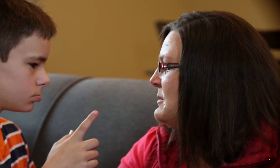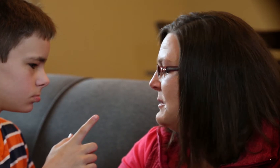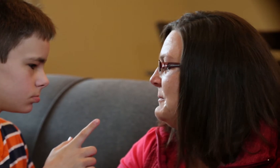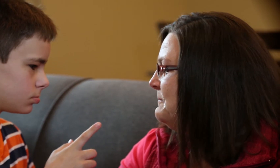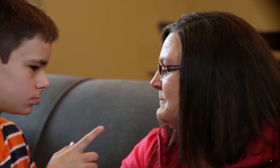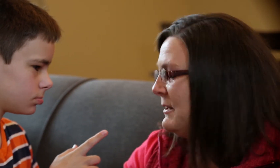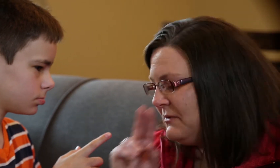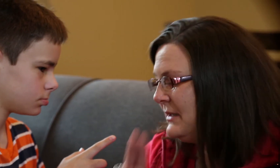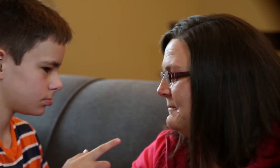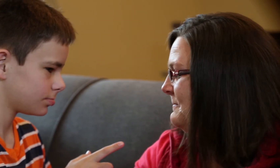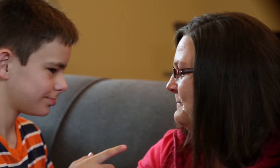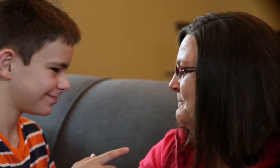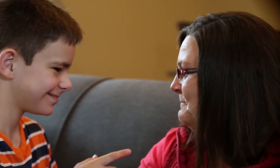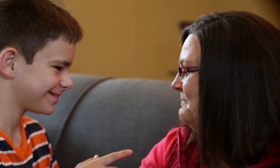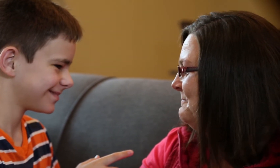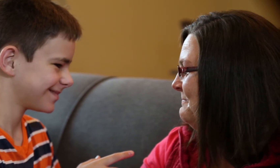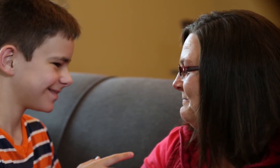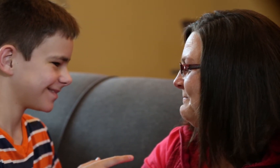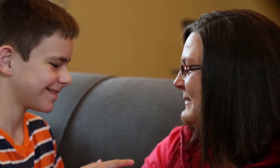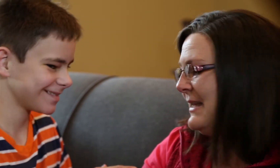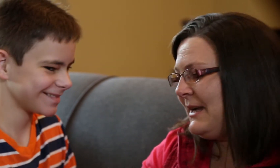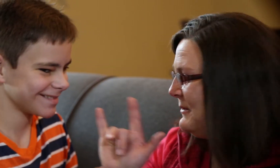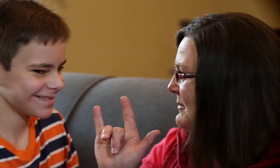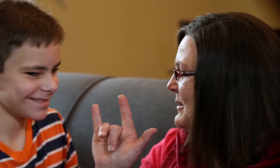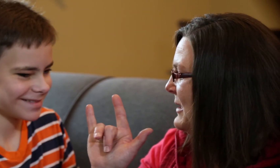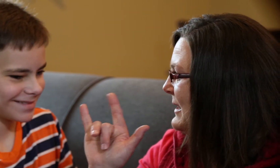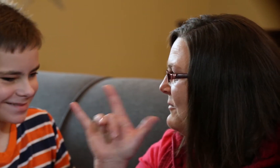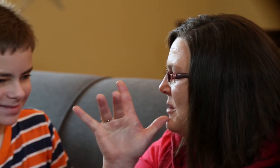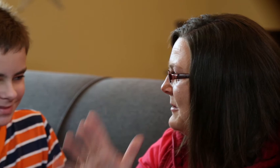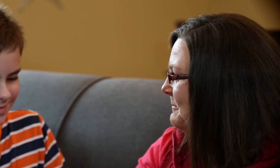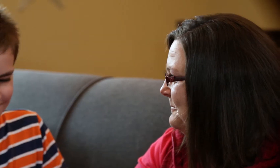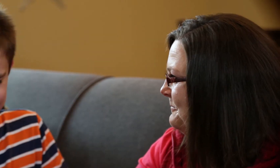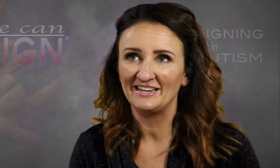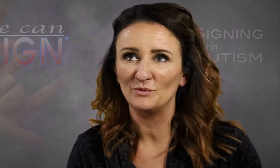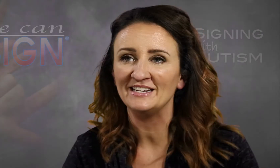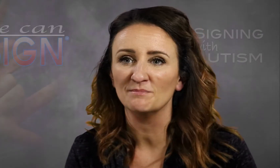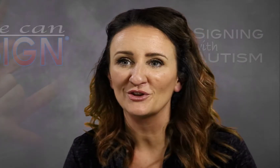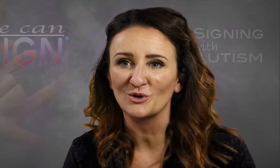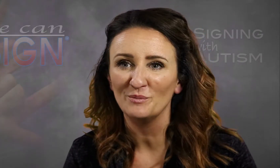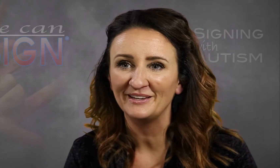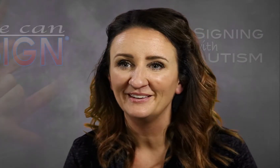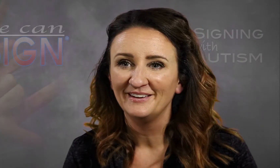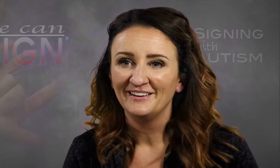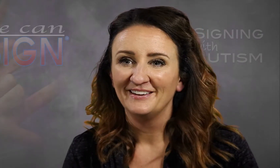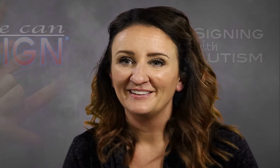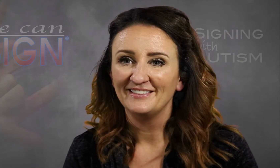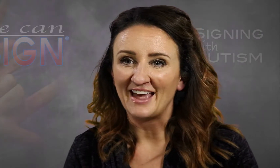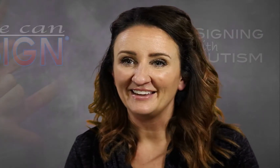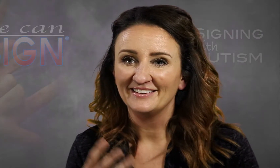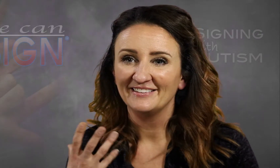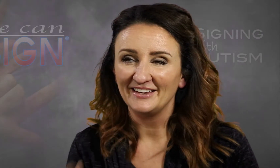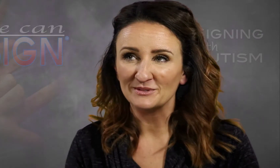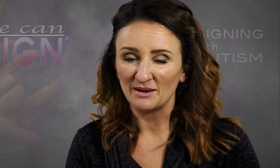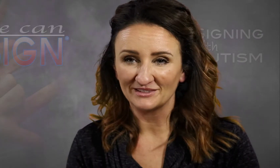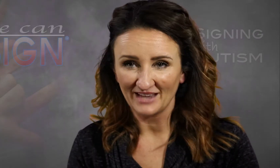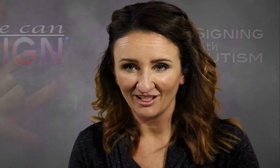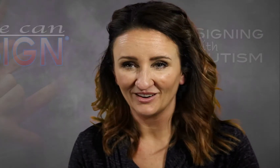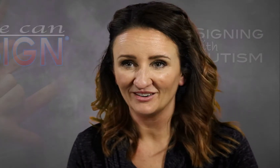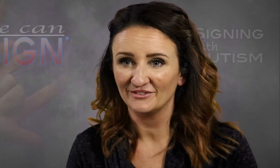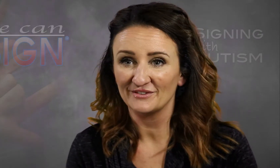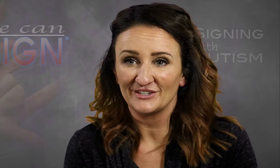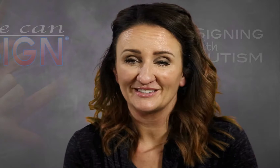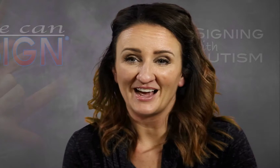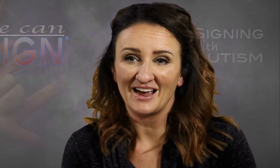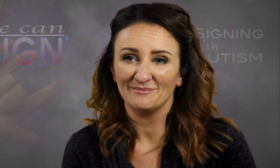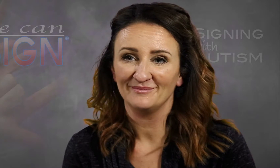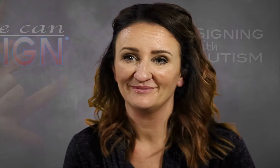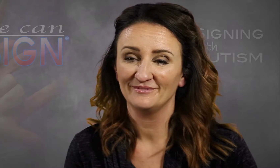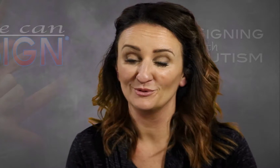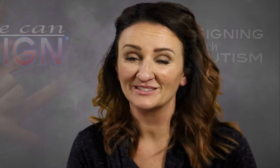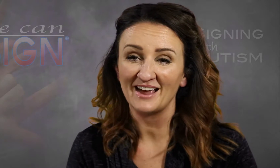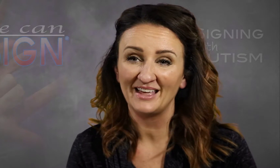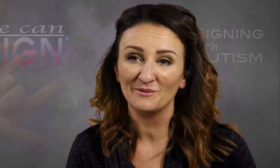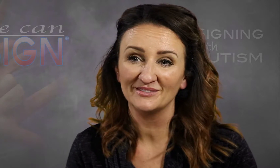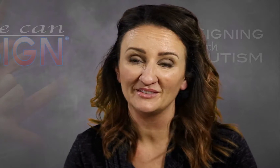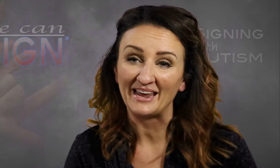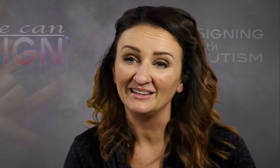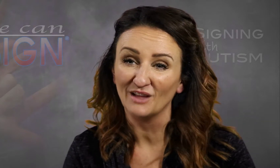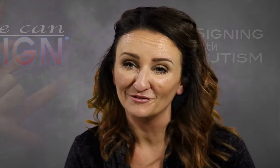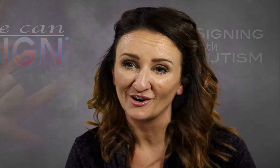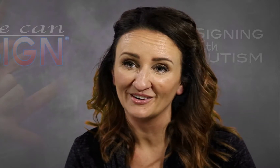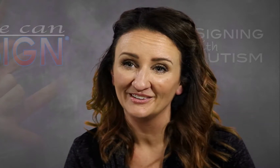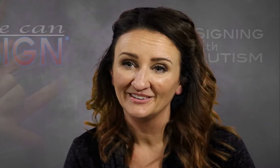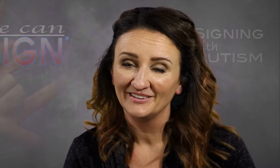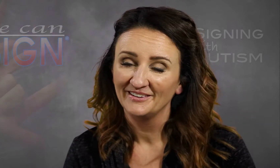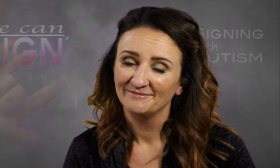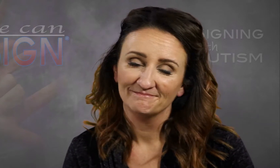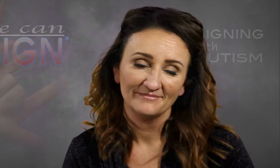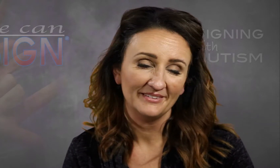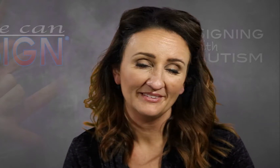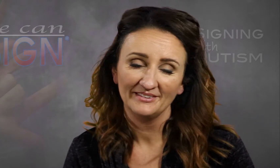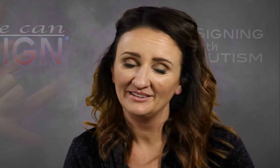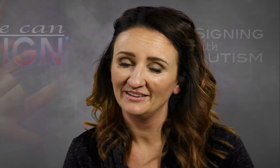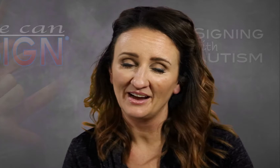When his mother told me that he was able to tell her for the first time, through sign language, that he loved her..